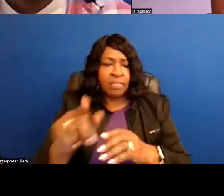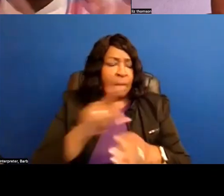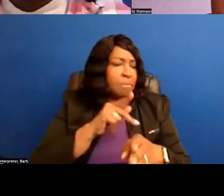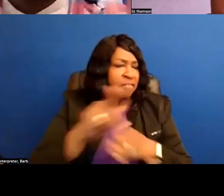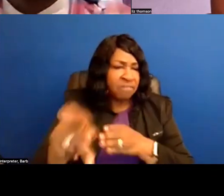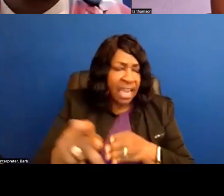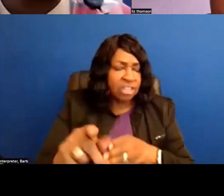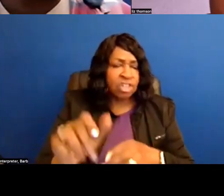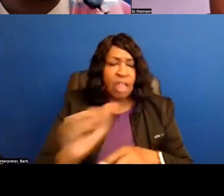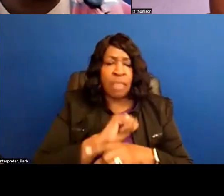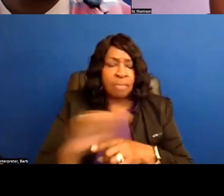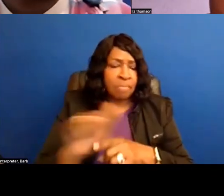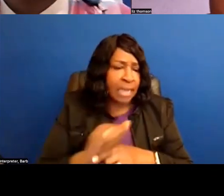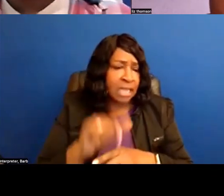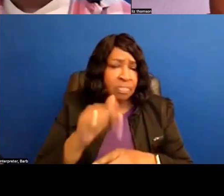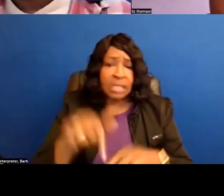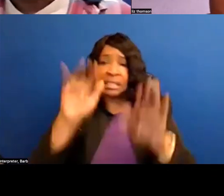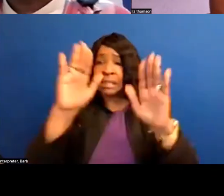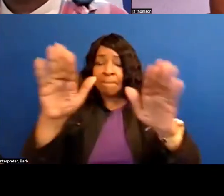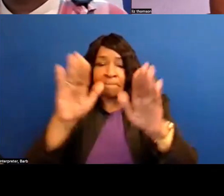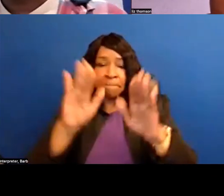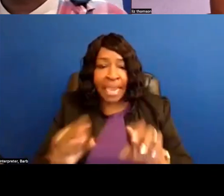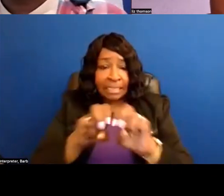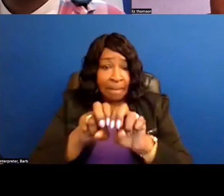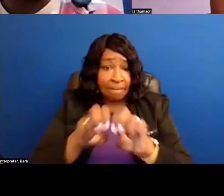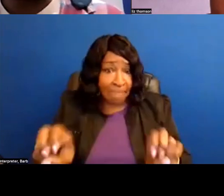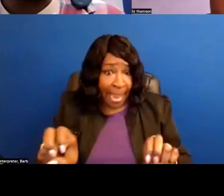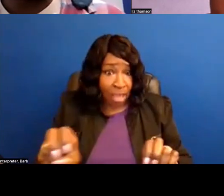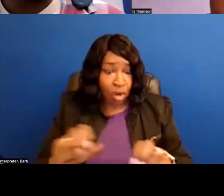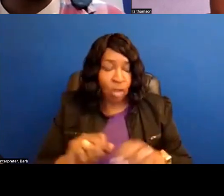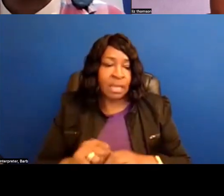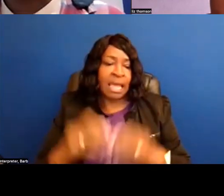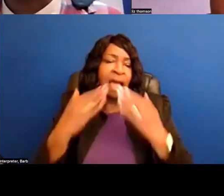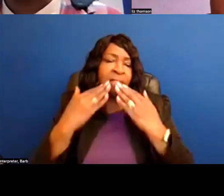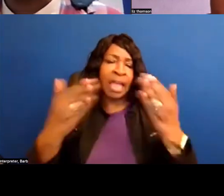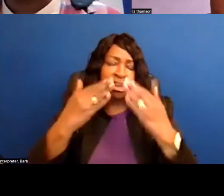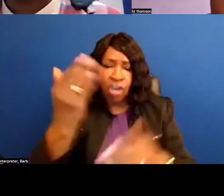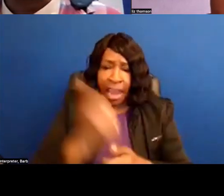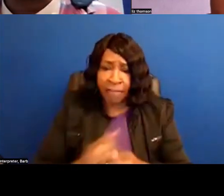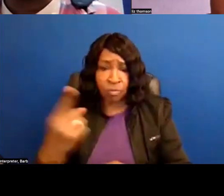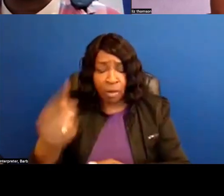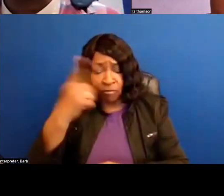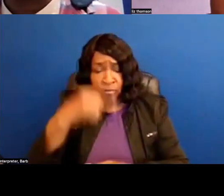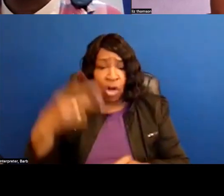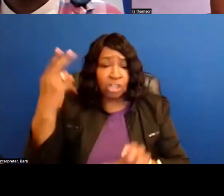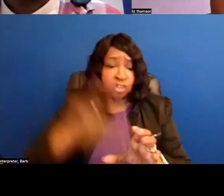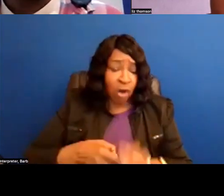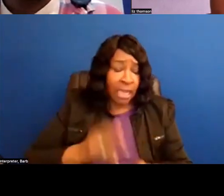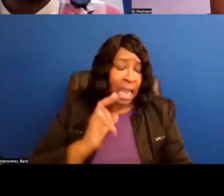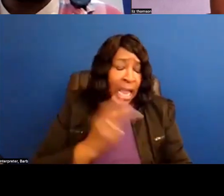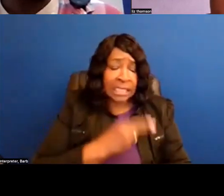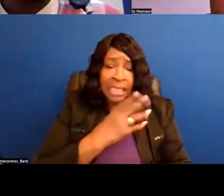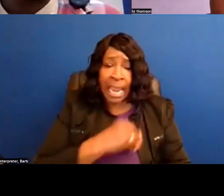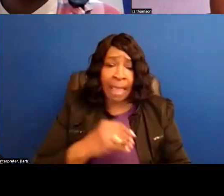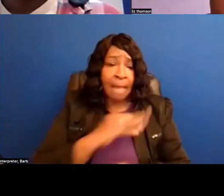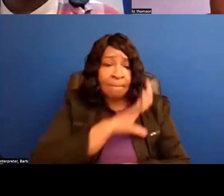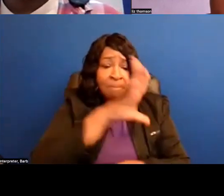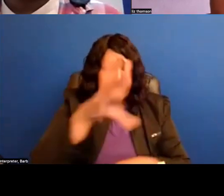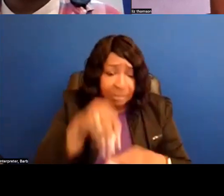So this has been an amazing panel. Thank you everyone for joining us and participating. Thank you to the access workers.